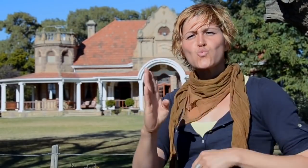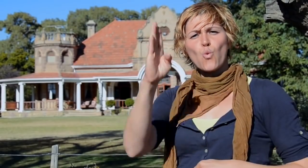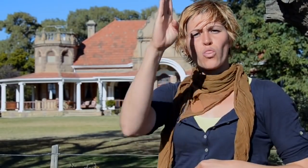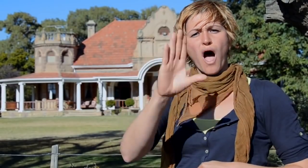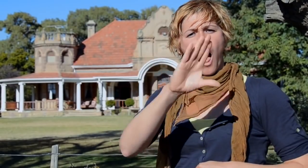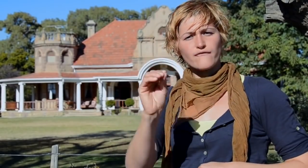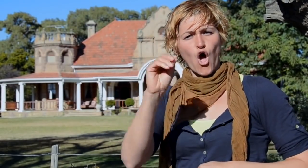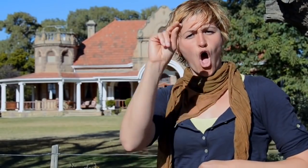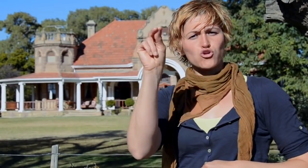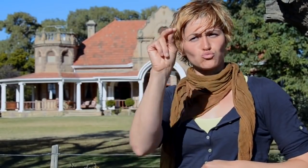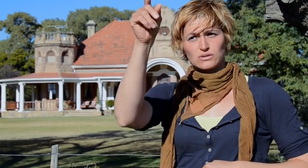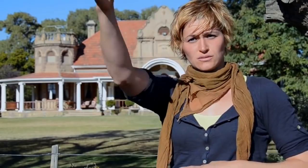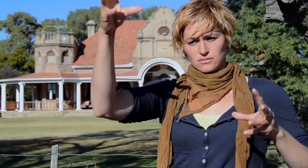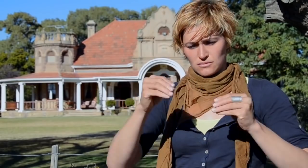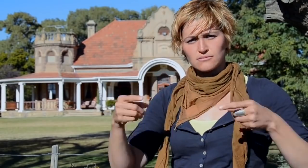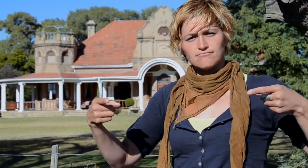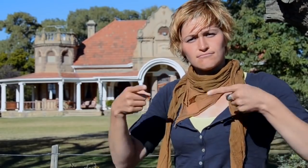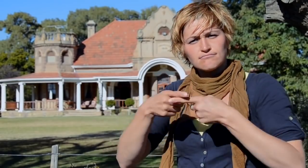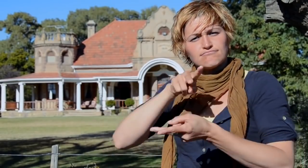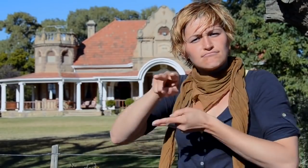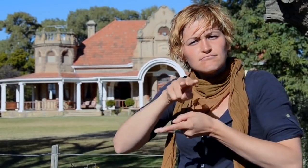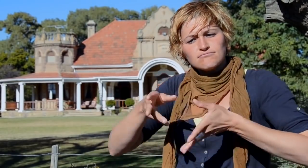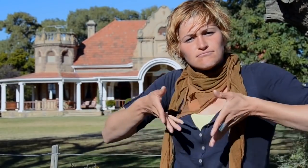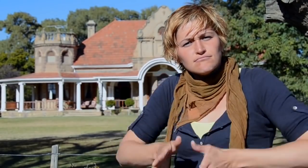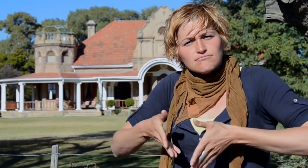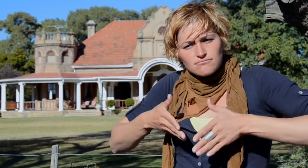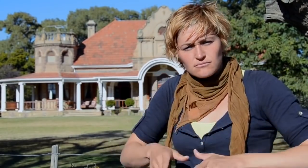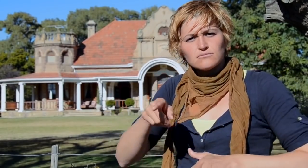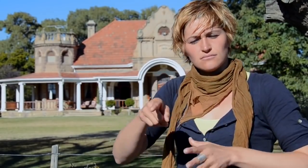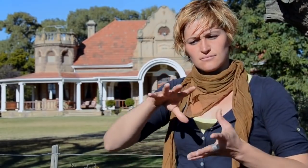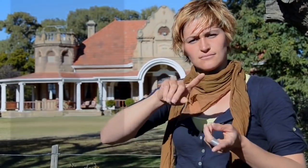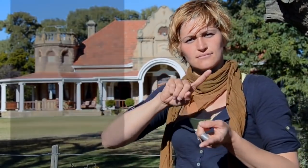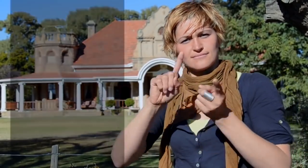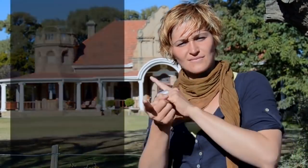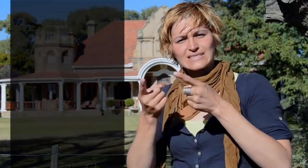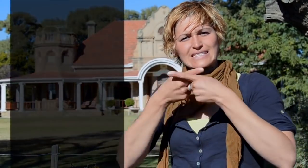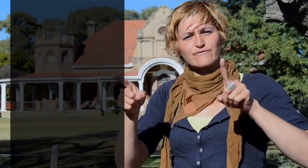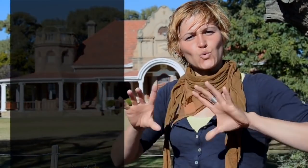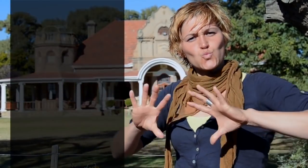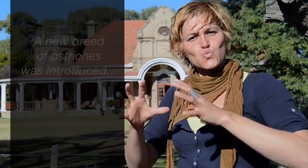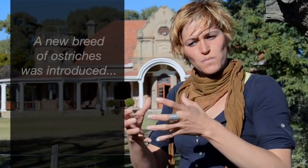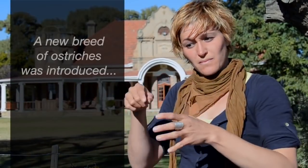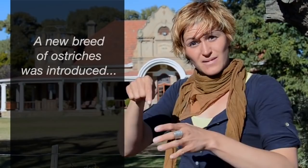A new breed of ostriches was introduced as